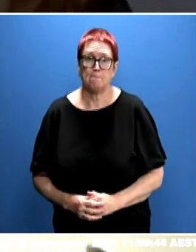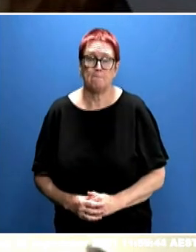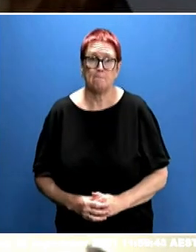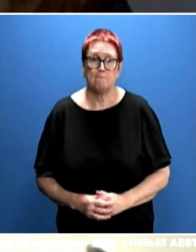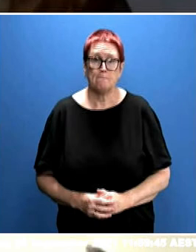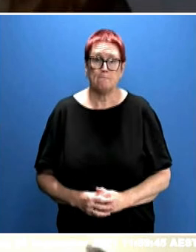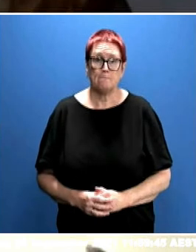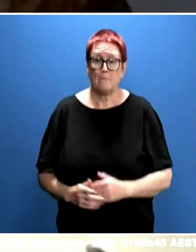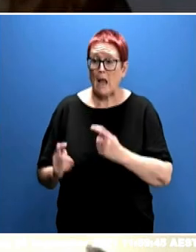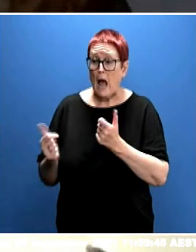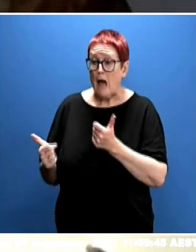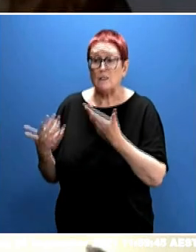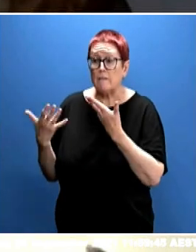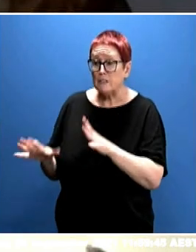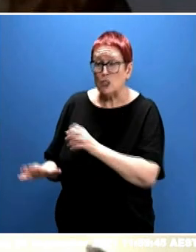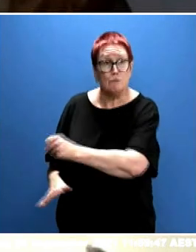After being released back into the community.